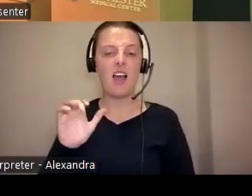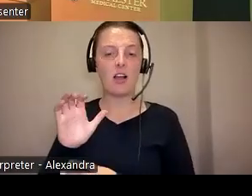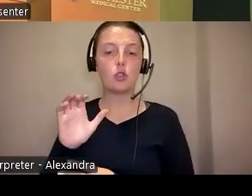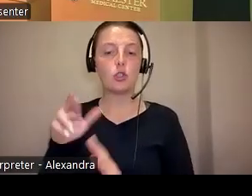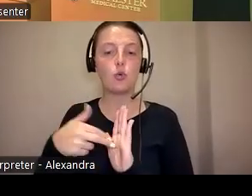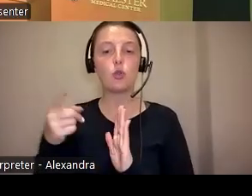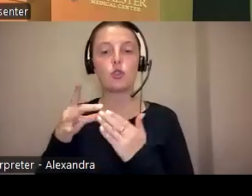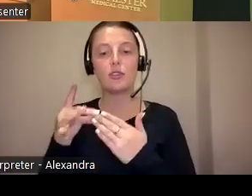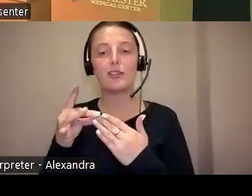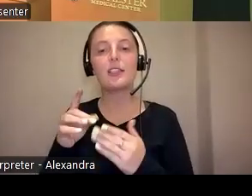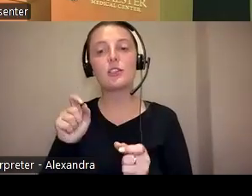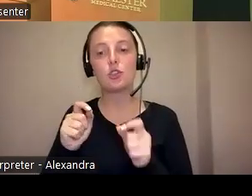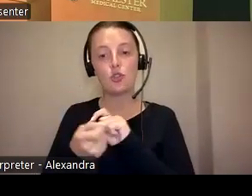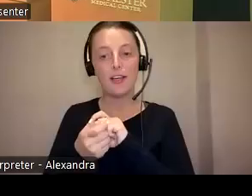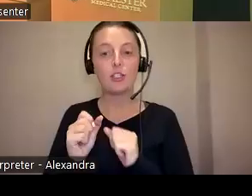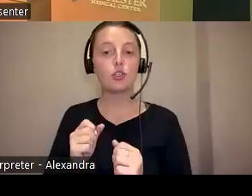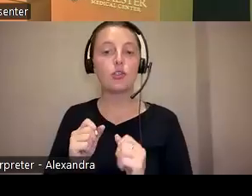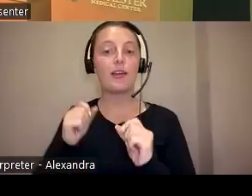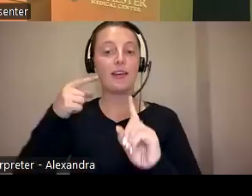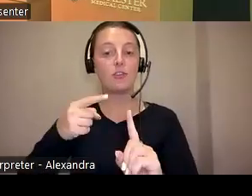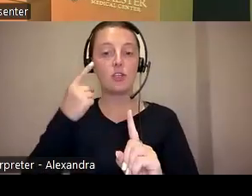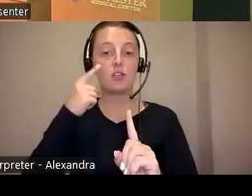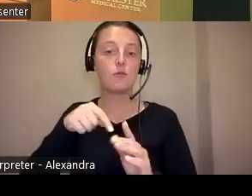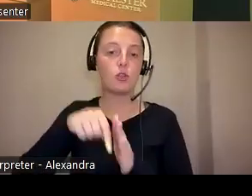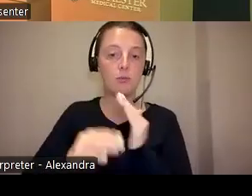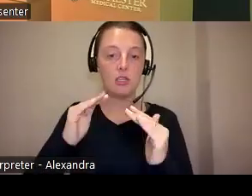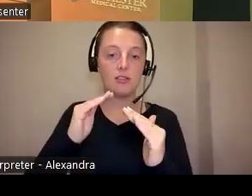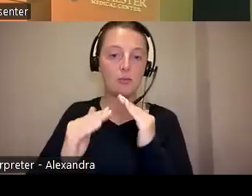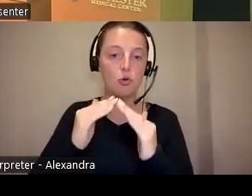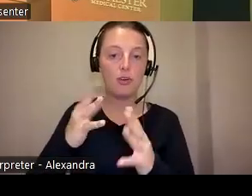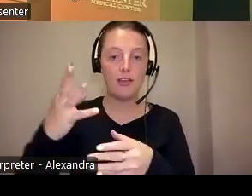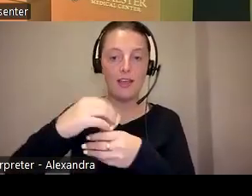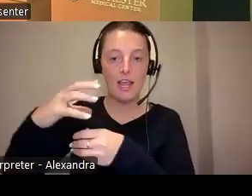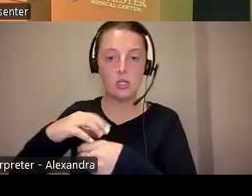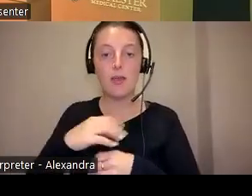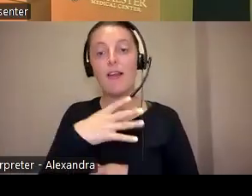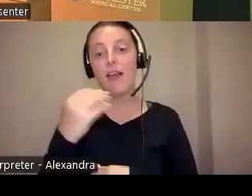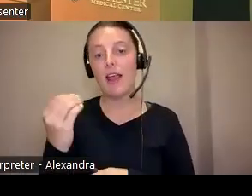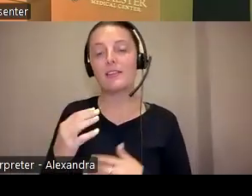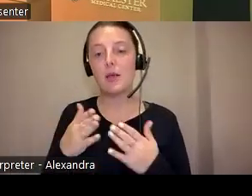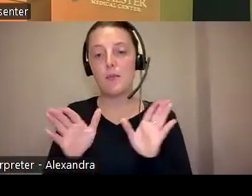public health approaches to health promotion as well as child development via service, education,